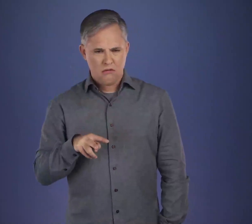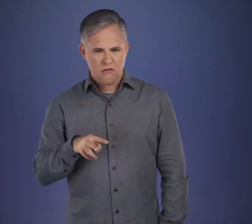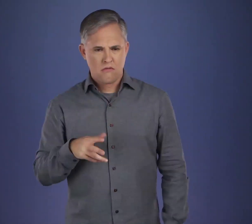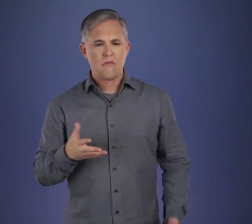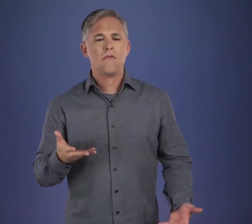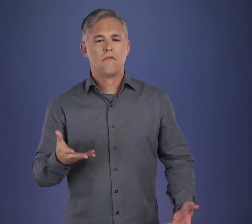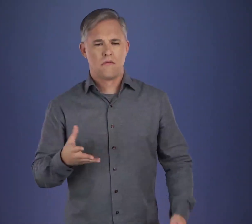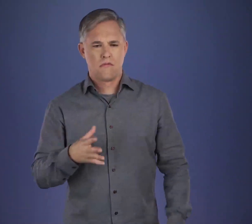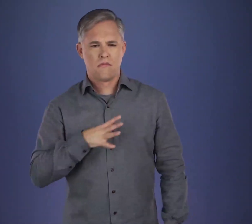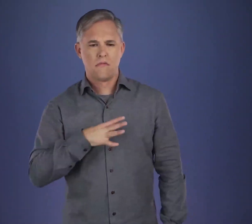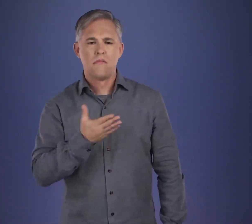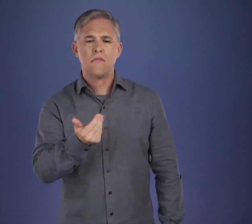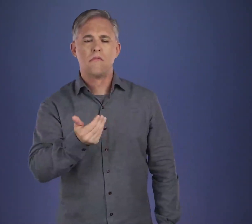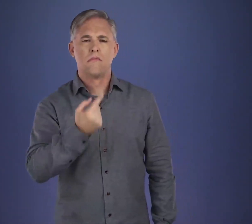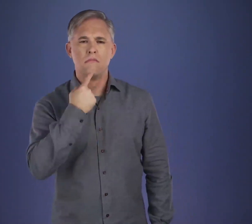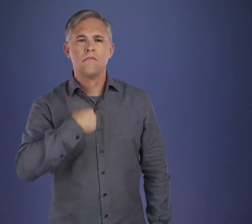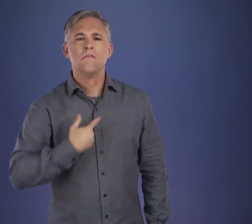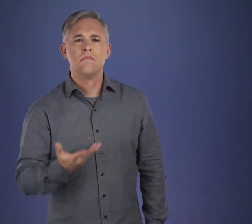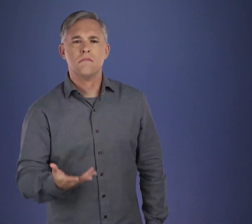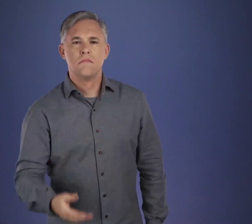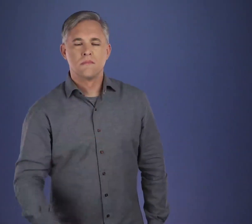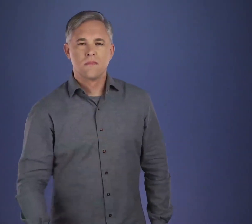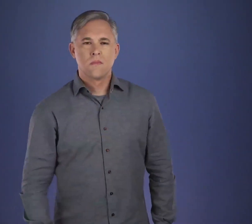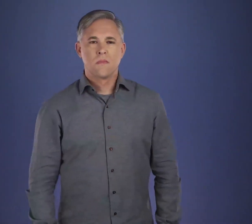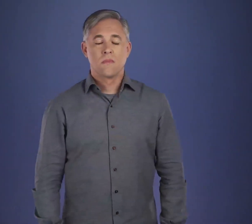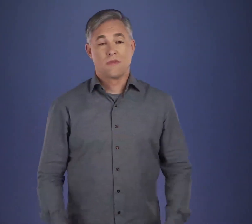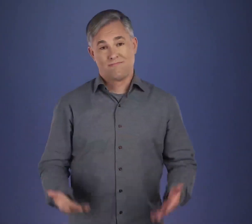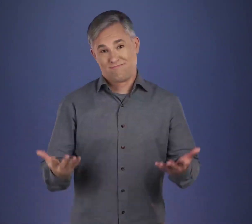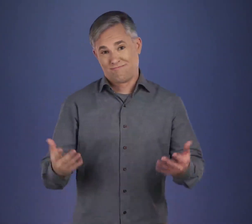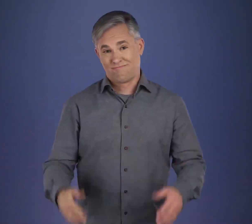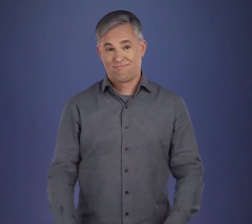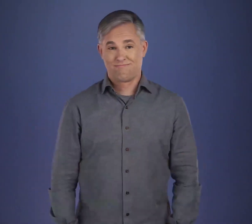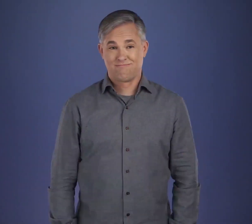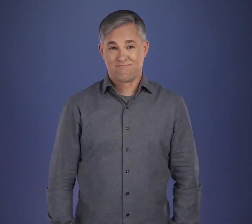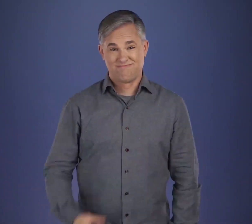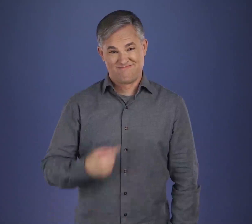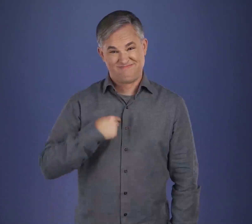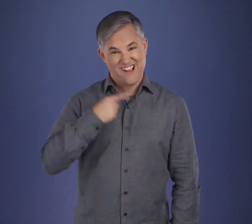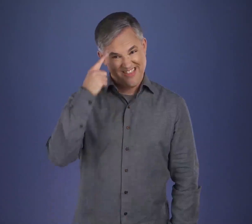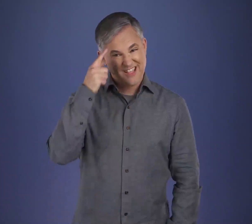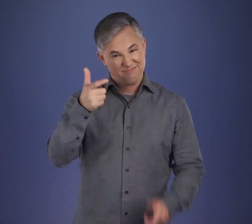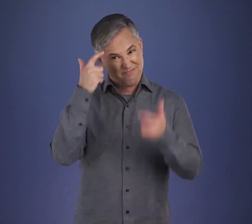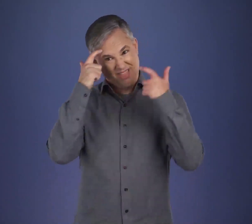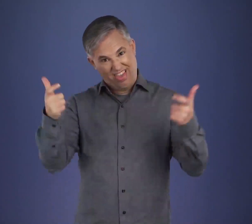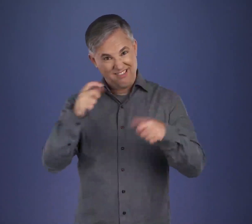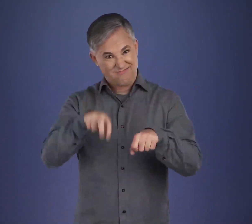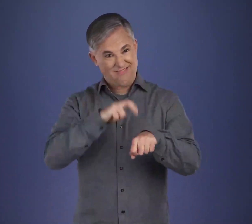I think I know what’s wrong.’ ‘Okay,’ he said. ‘Give me the business.’